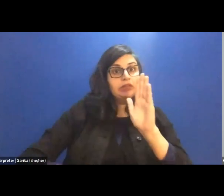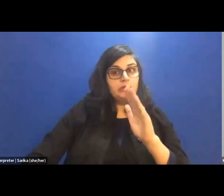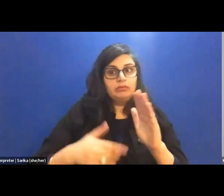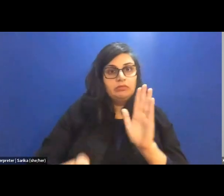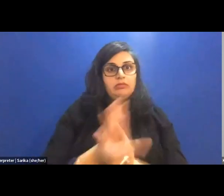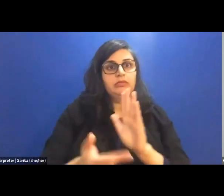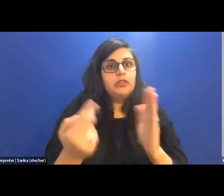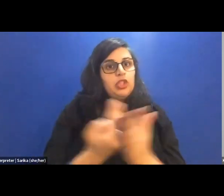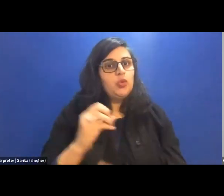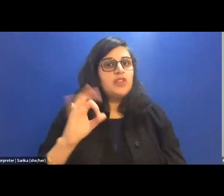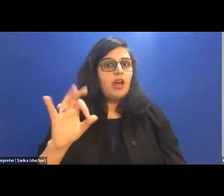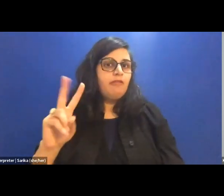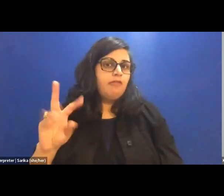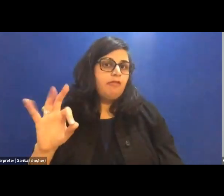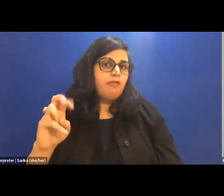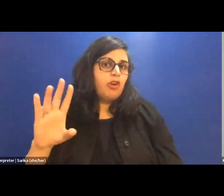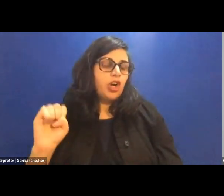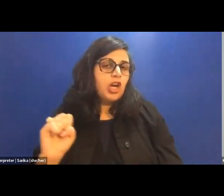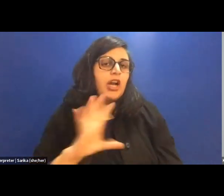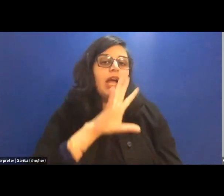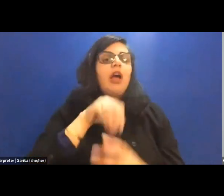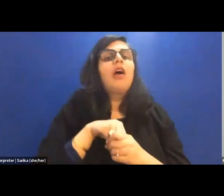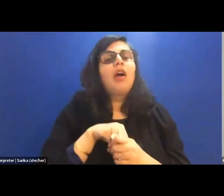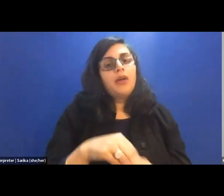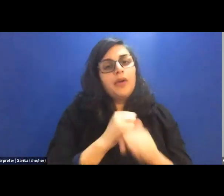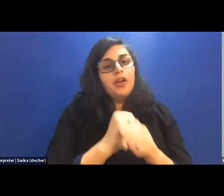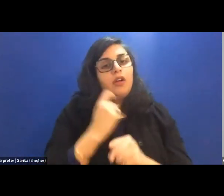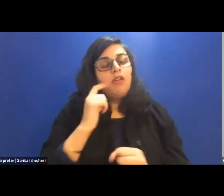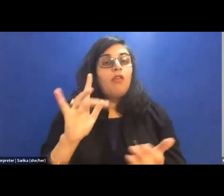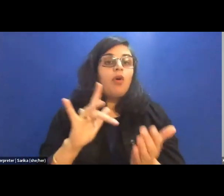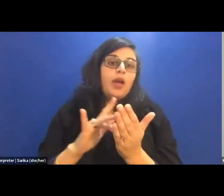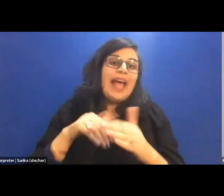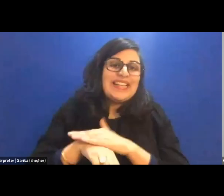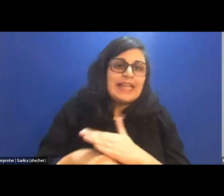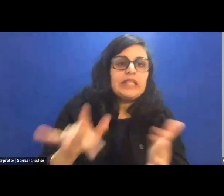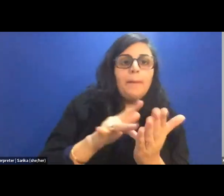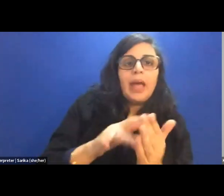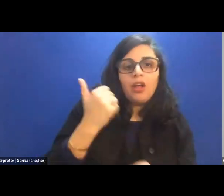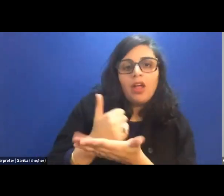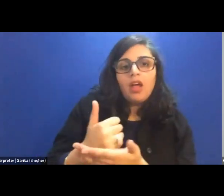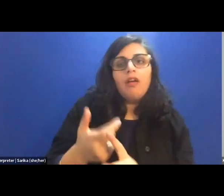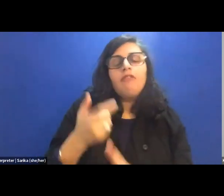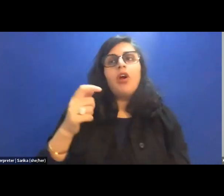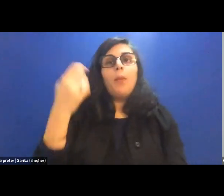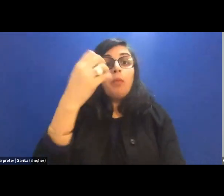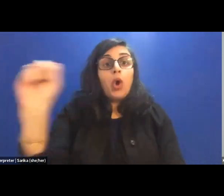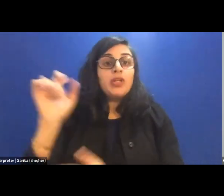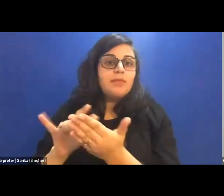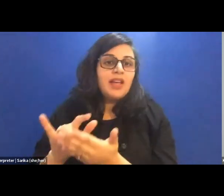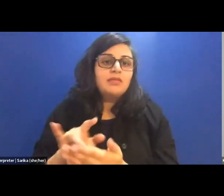required restrictions on munitions use and prohibited indiscriminate use of force. That included protections